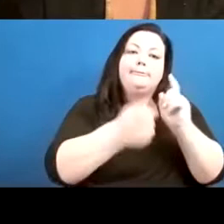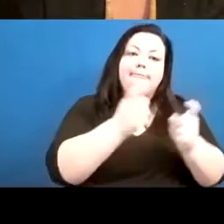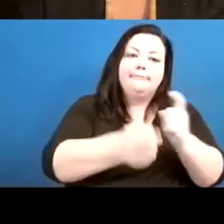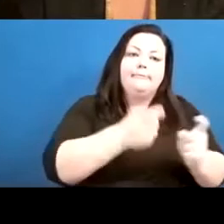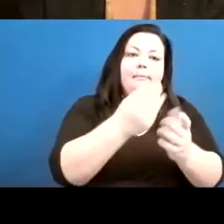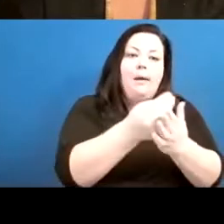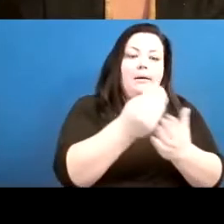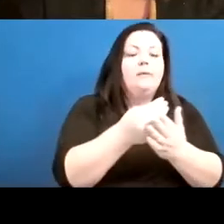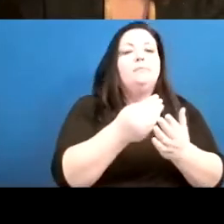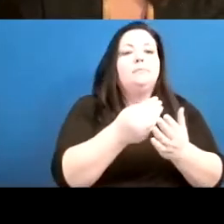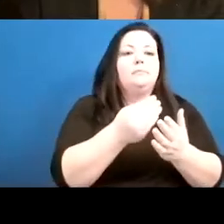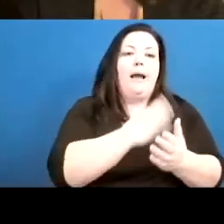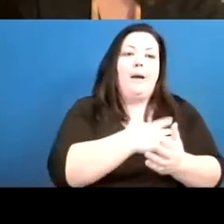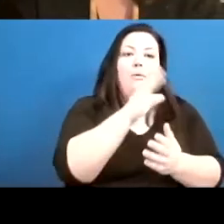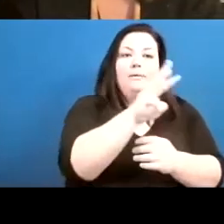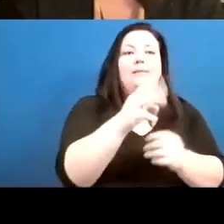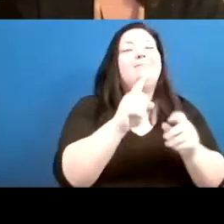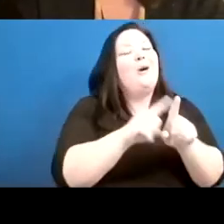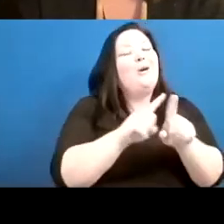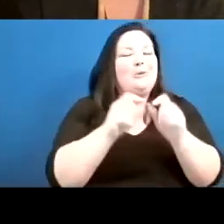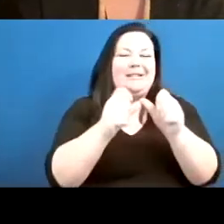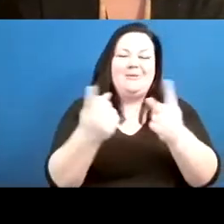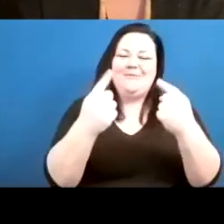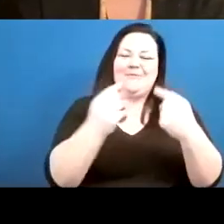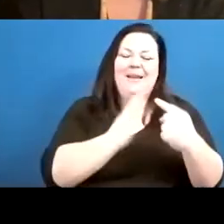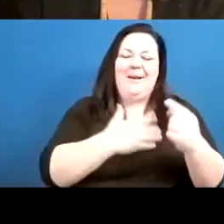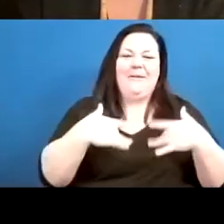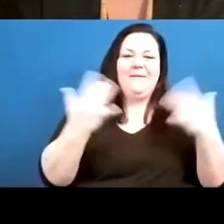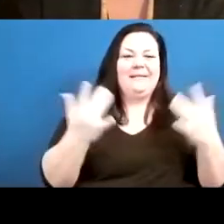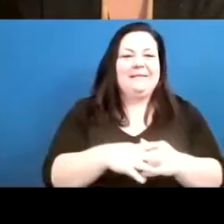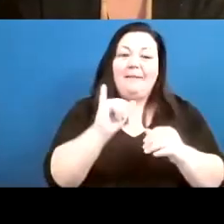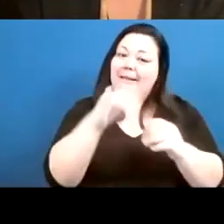and by continuing to come to our events, um, that's the most important thing. Um,